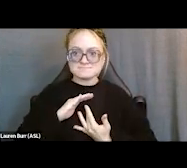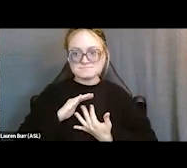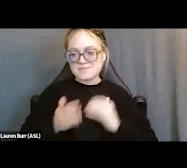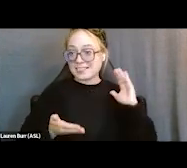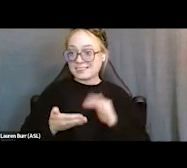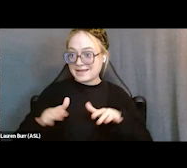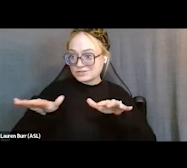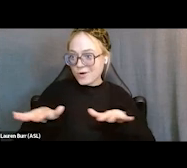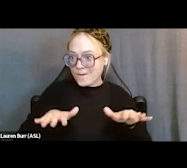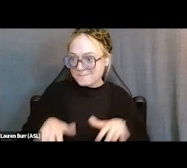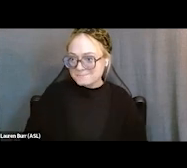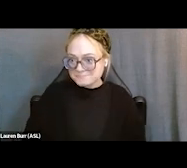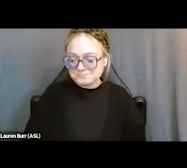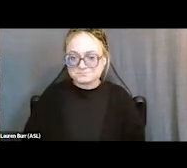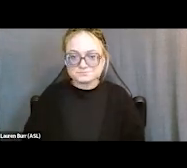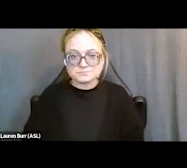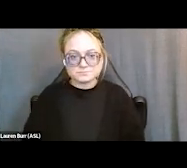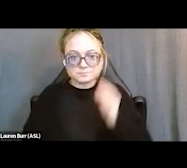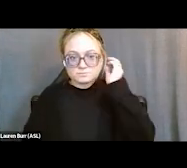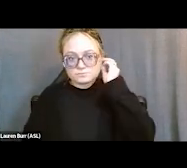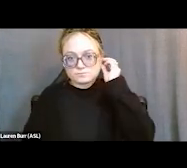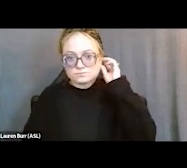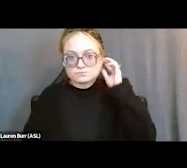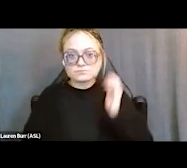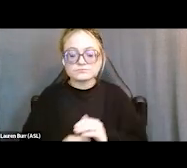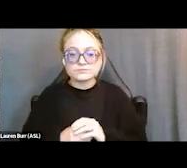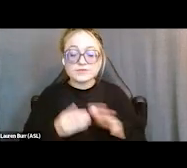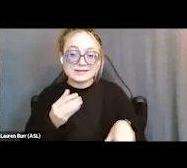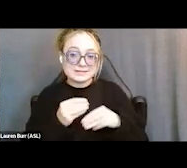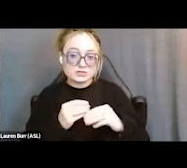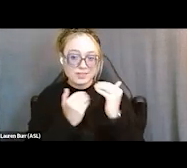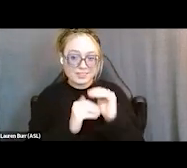So, in addition, limit setting without like a rule